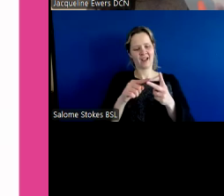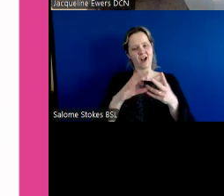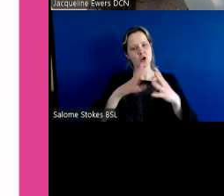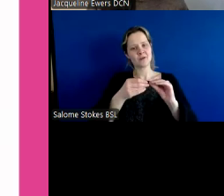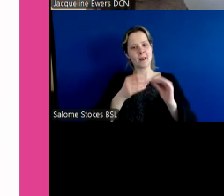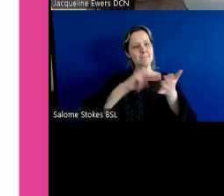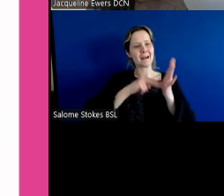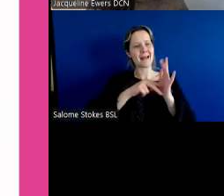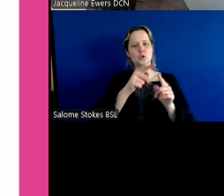This builds on that,